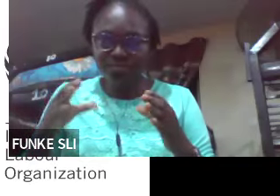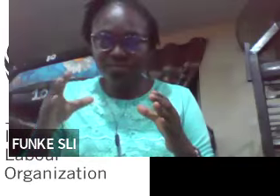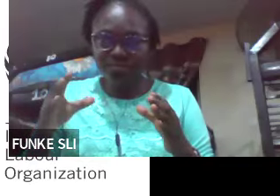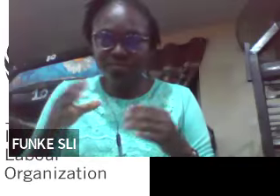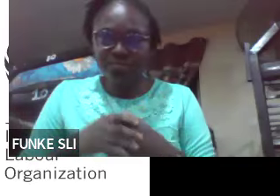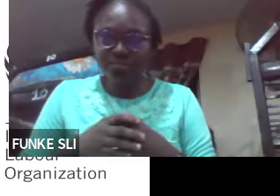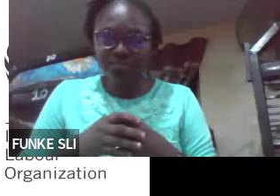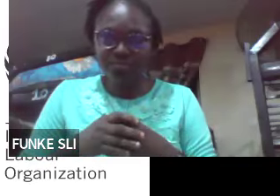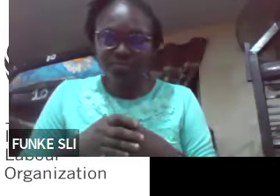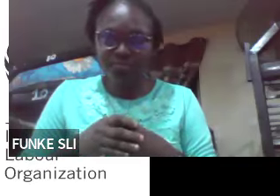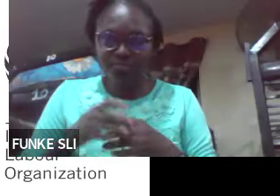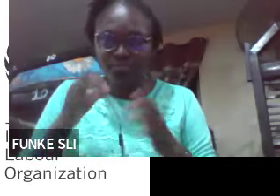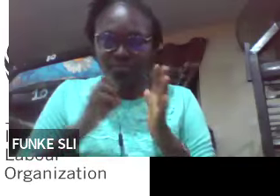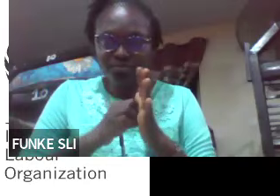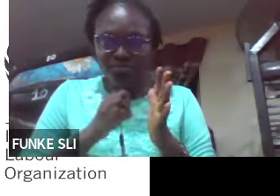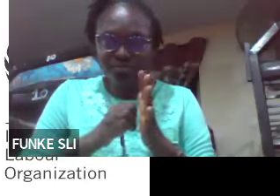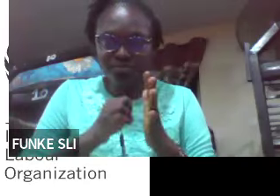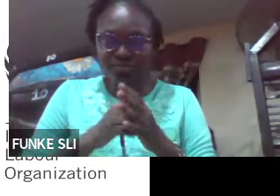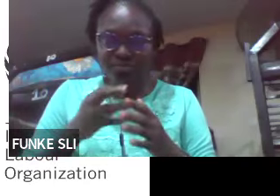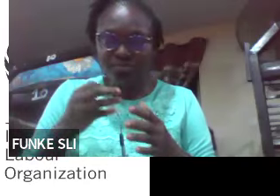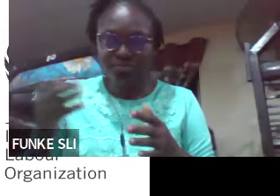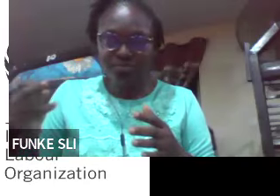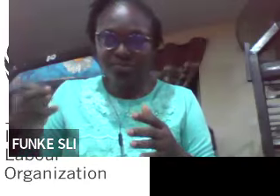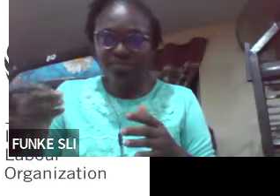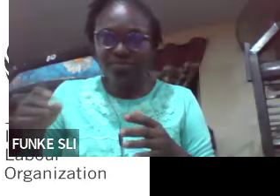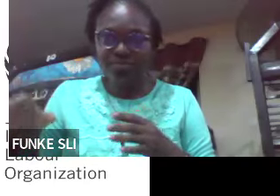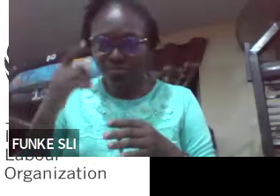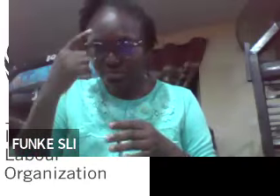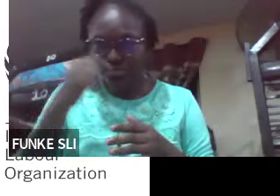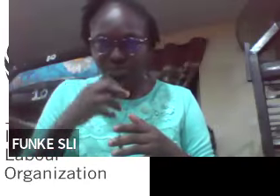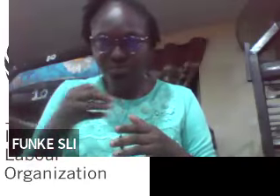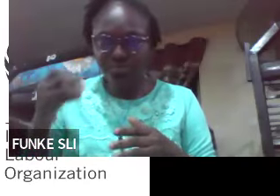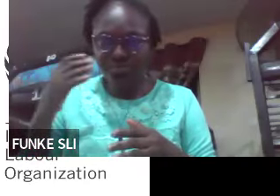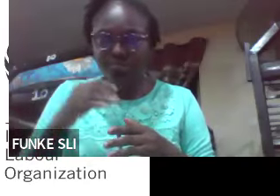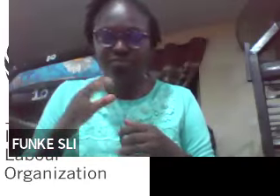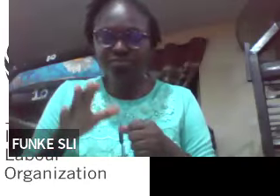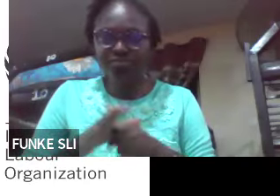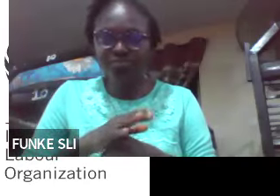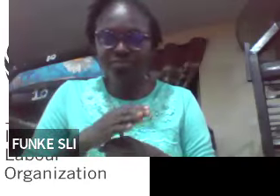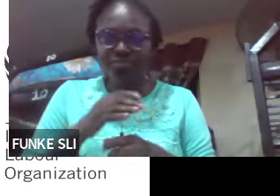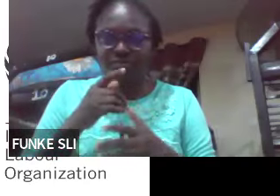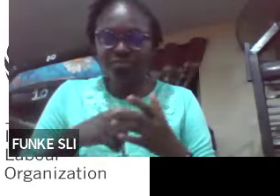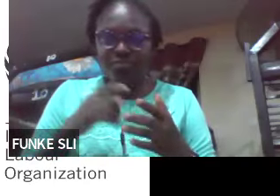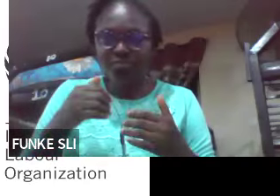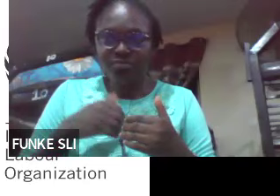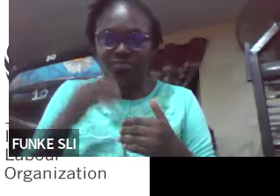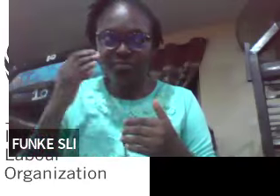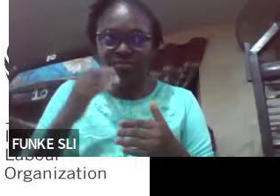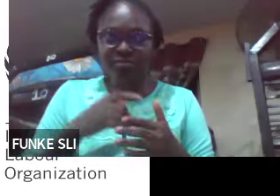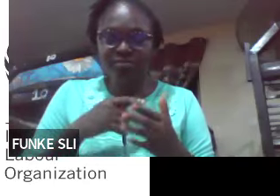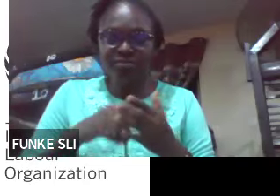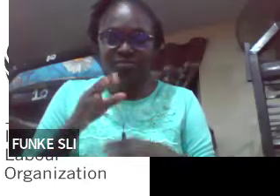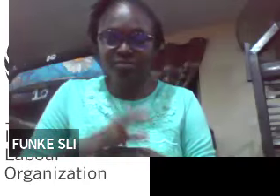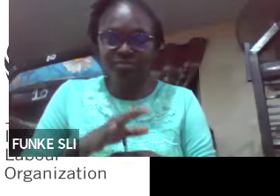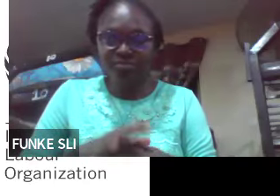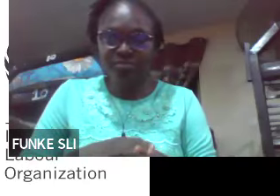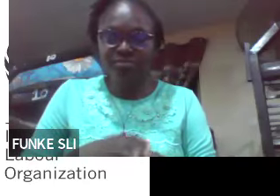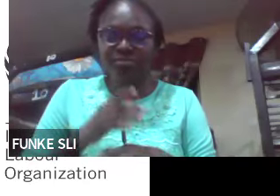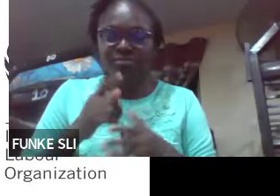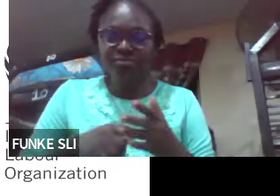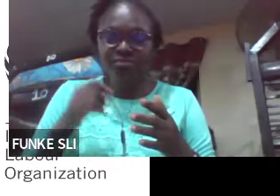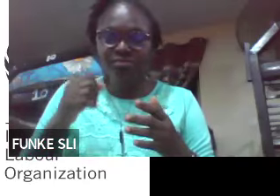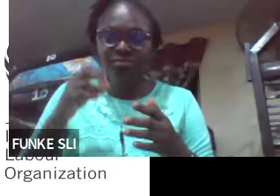Dotun Akinseinde: Okay? So, for example, I can give you material. But do you think the material will contain what we have heard from Queen this month this evening, and what we have heard from Esther